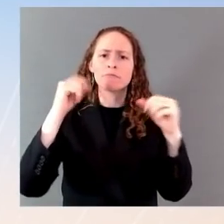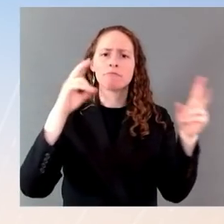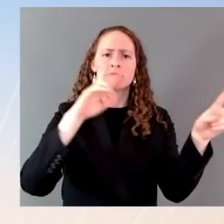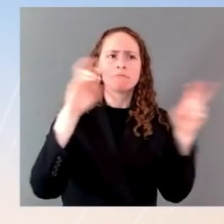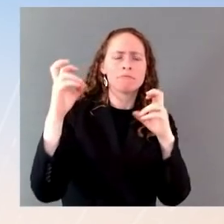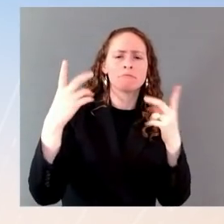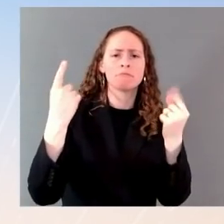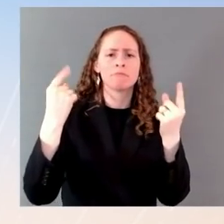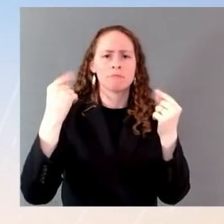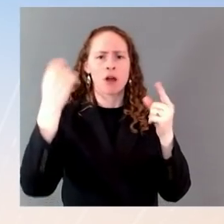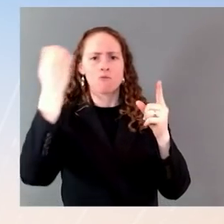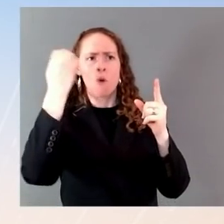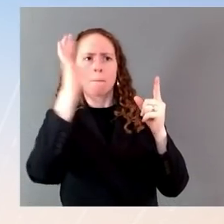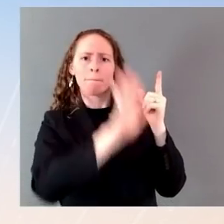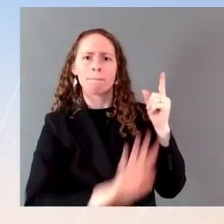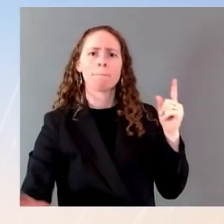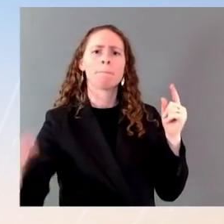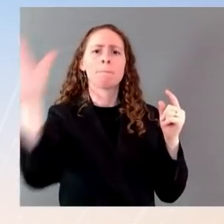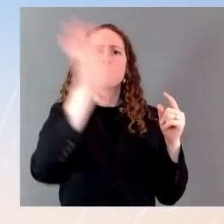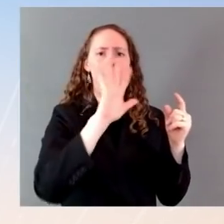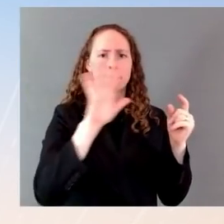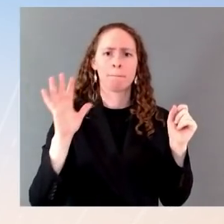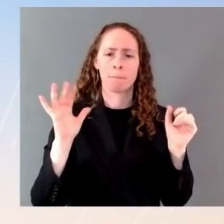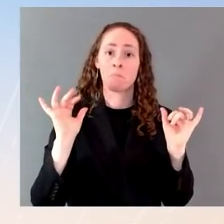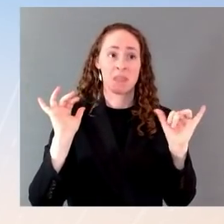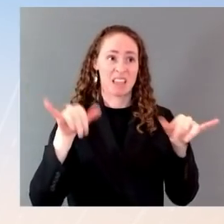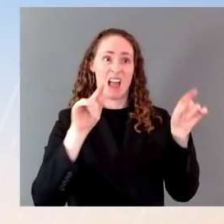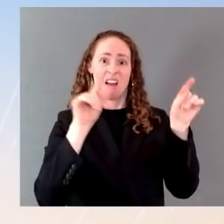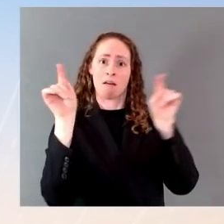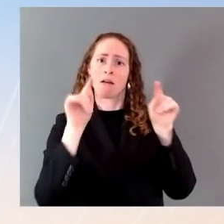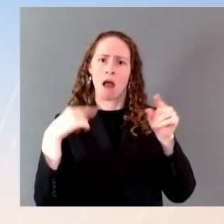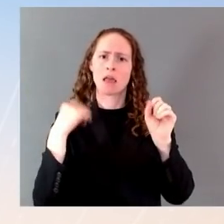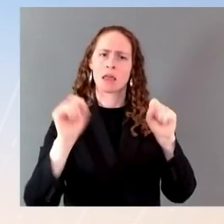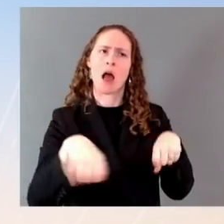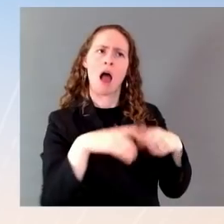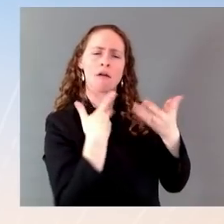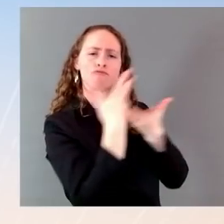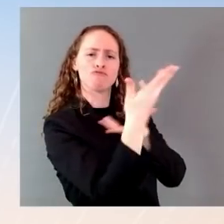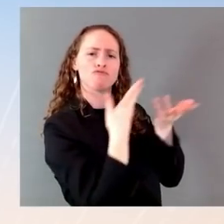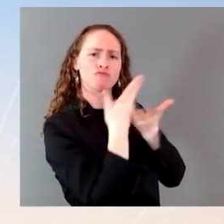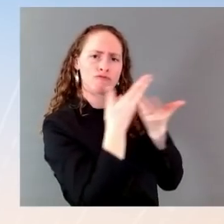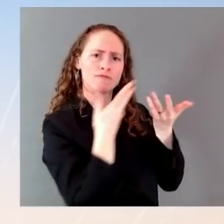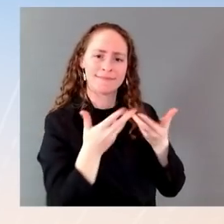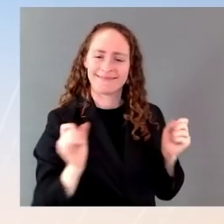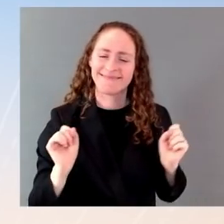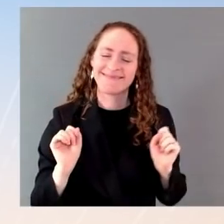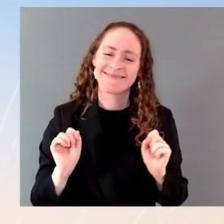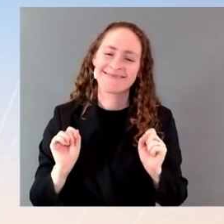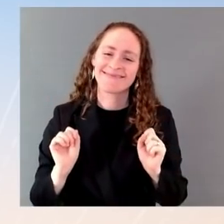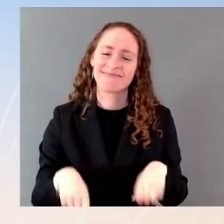What the right mechanism for that is, what the agenda for that is, and what comes of that -- that is all to be worked out